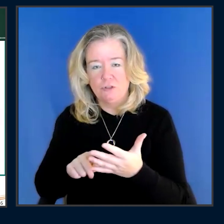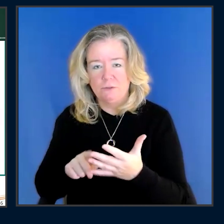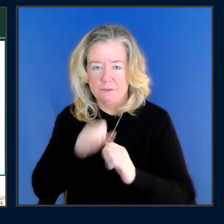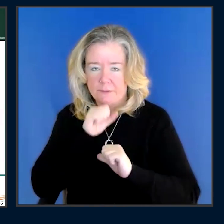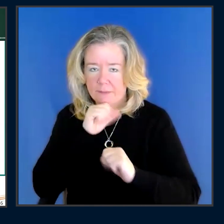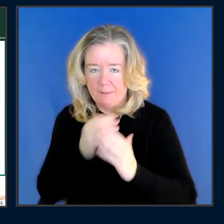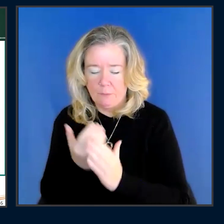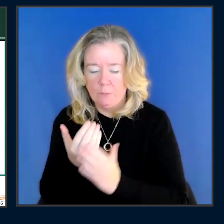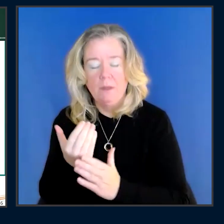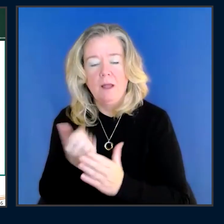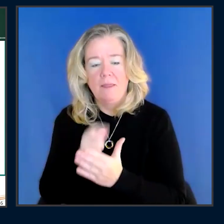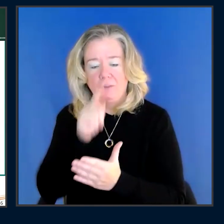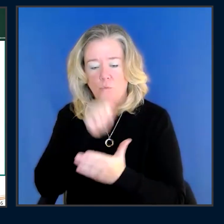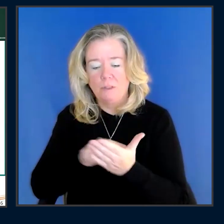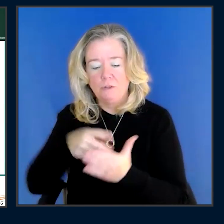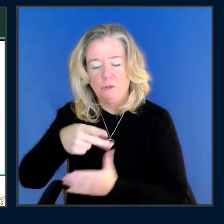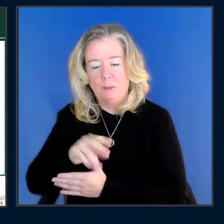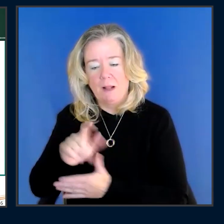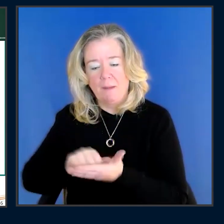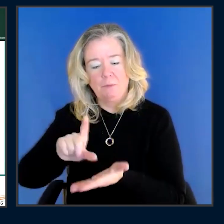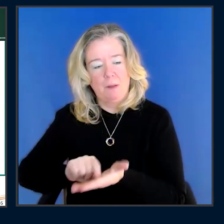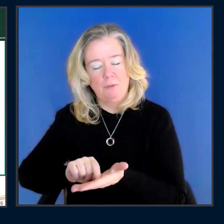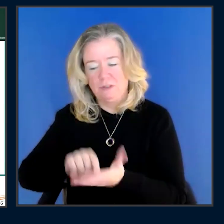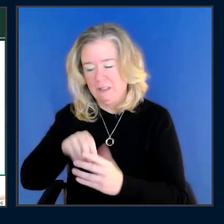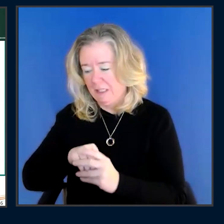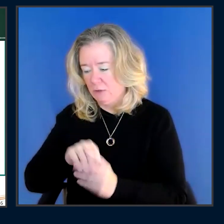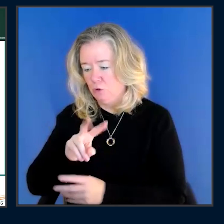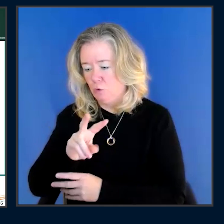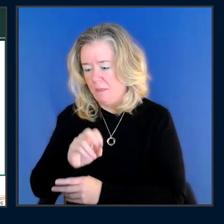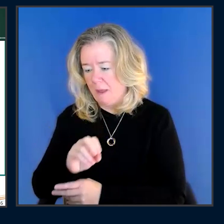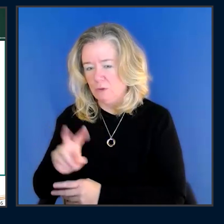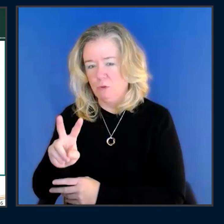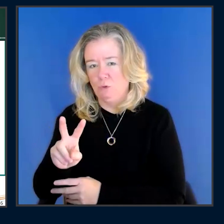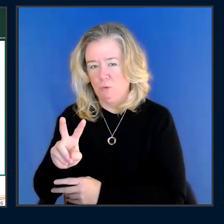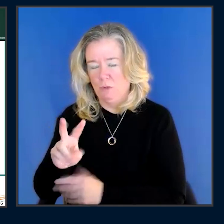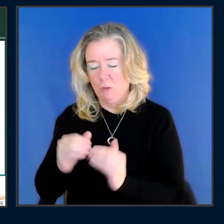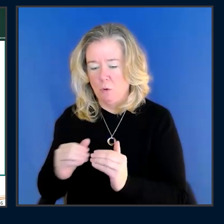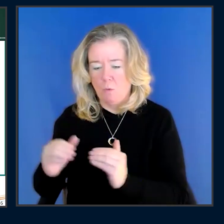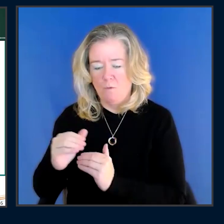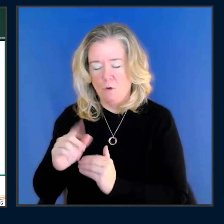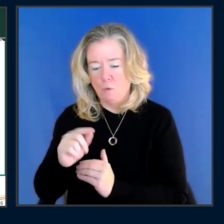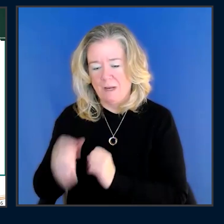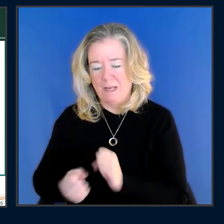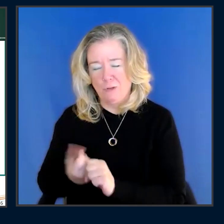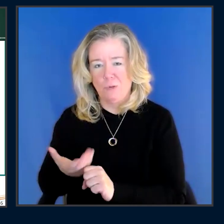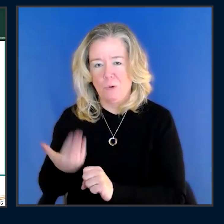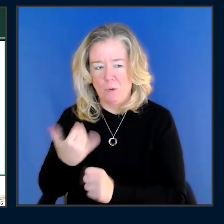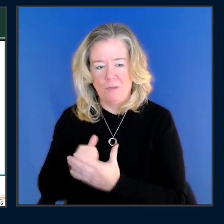The National Reading Panel was published in probably 2002. So over 20 years ago. And these five essential--